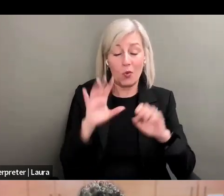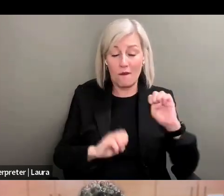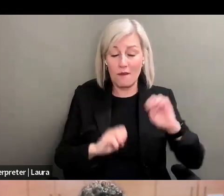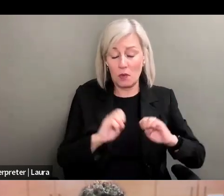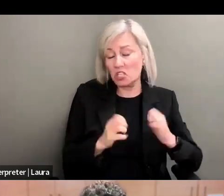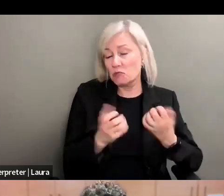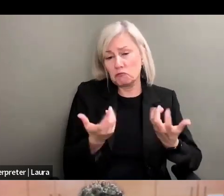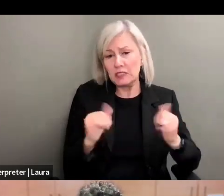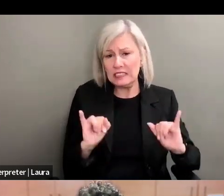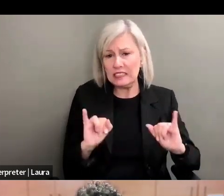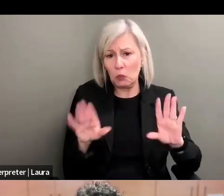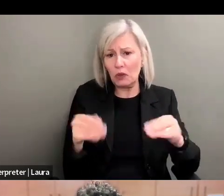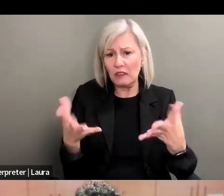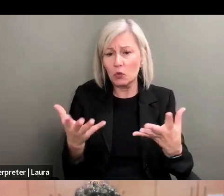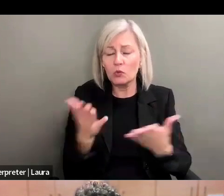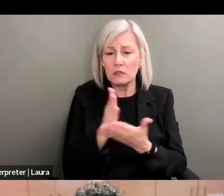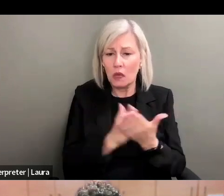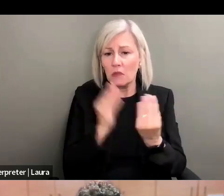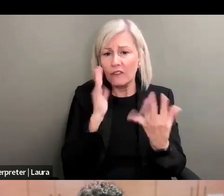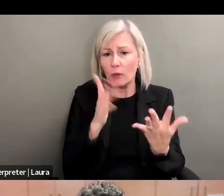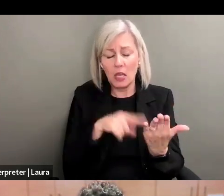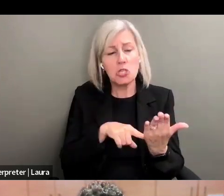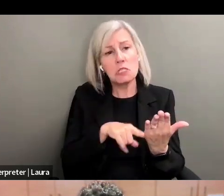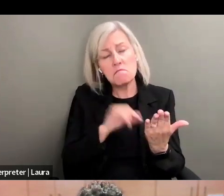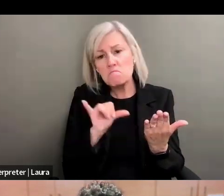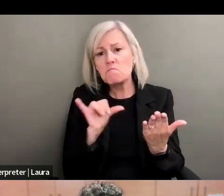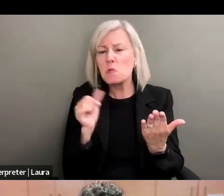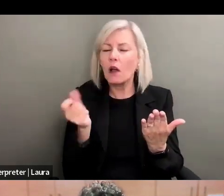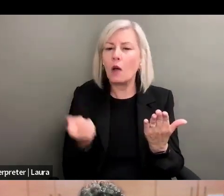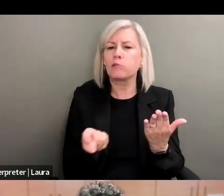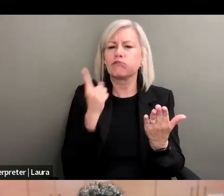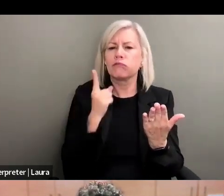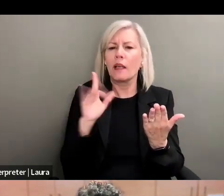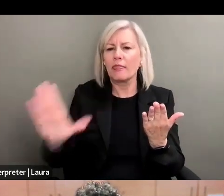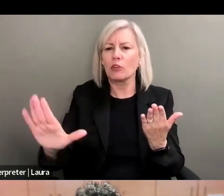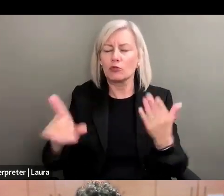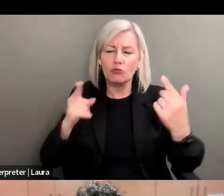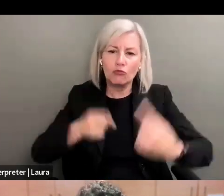might still provide some insight on difficulties for that specific student